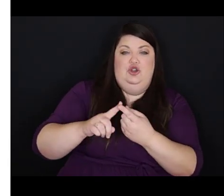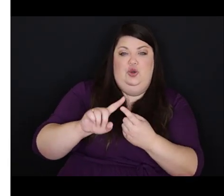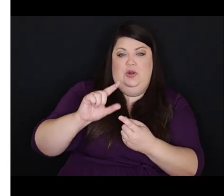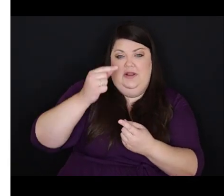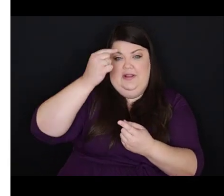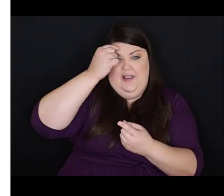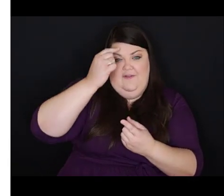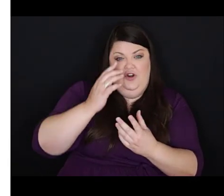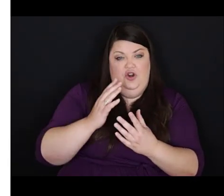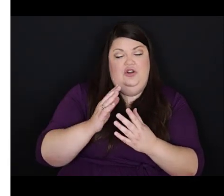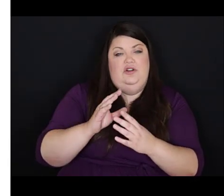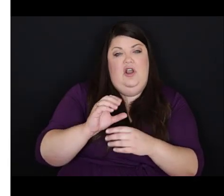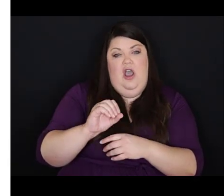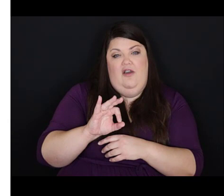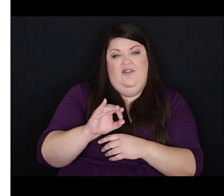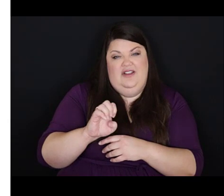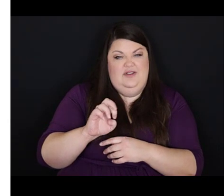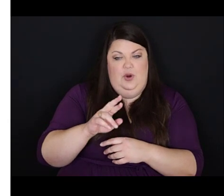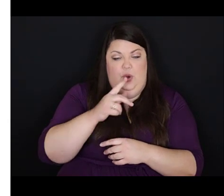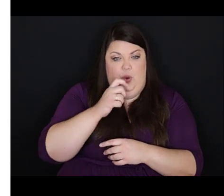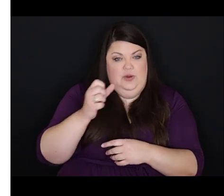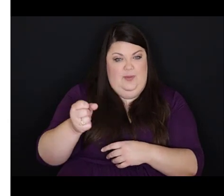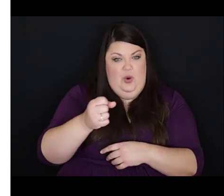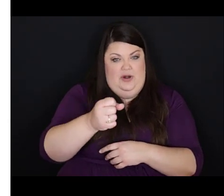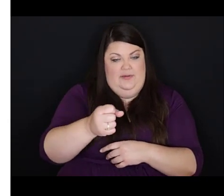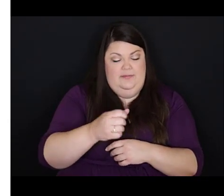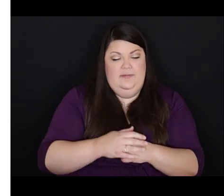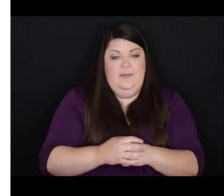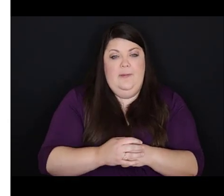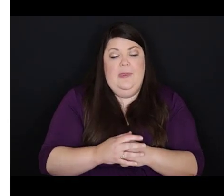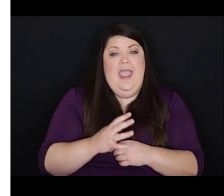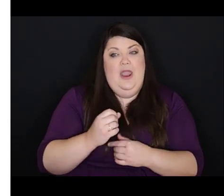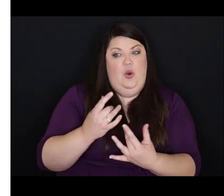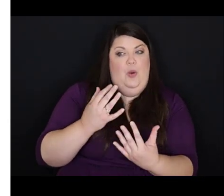appointing official in the State and it is waiting for appointments to be approved.